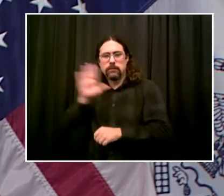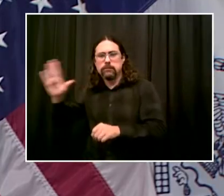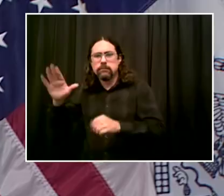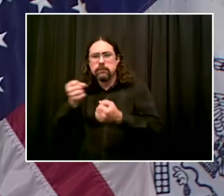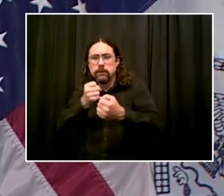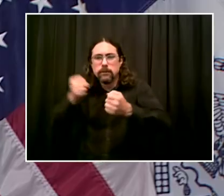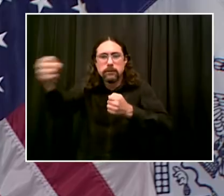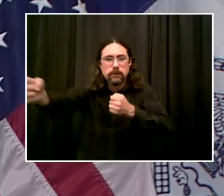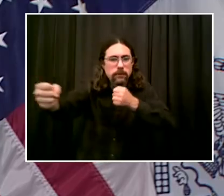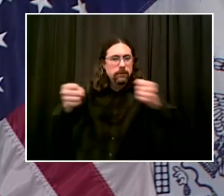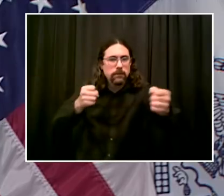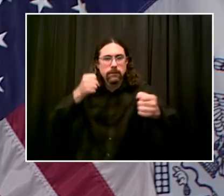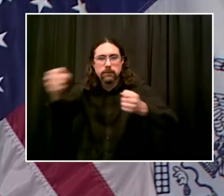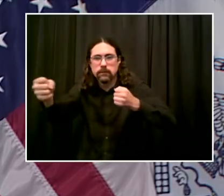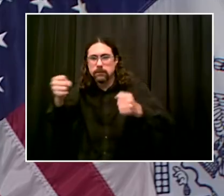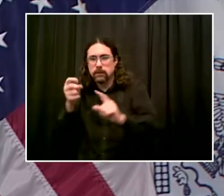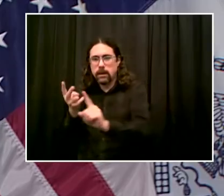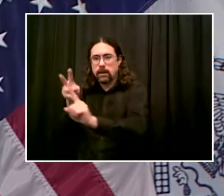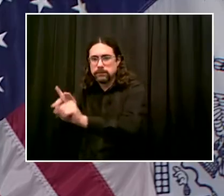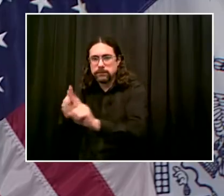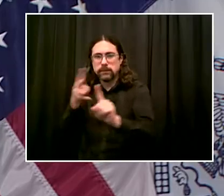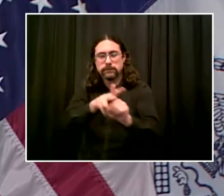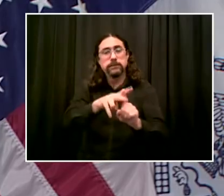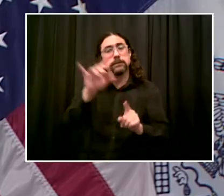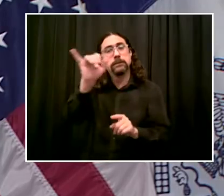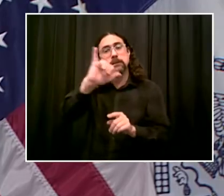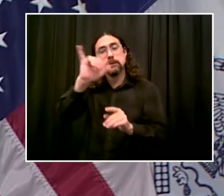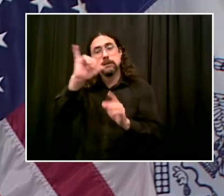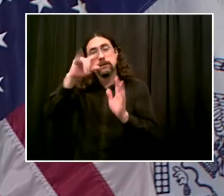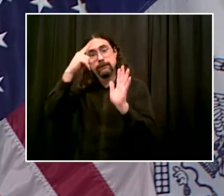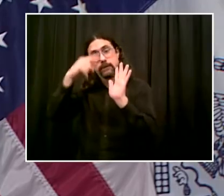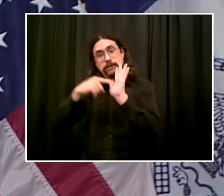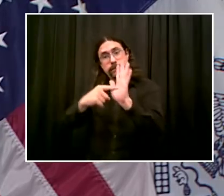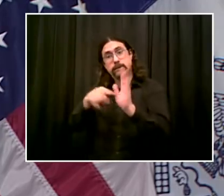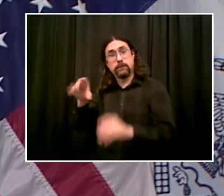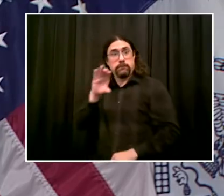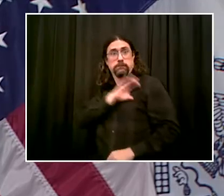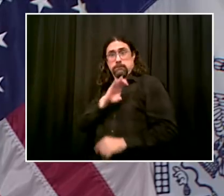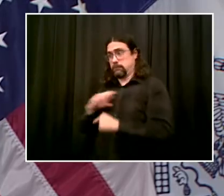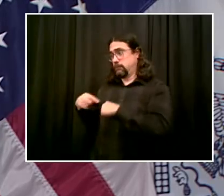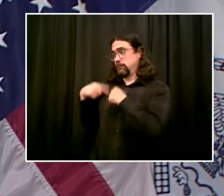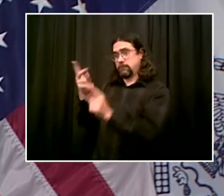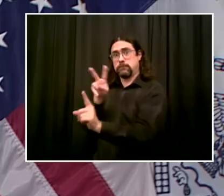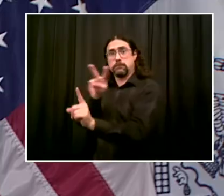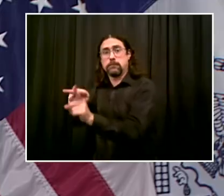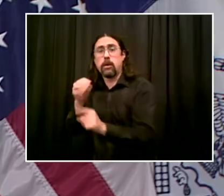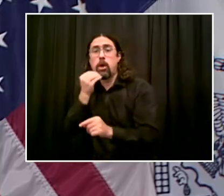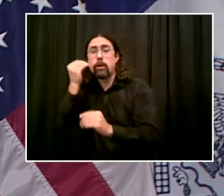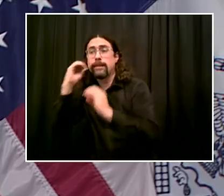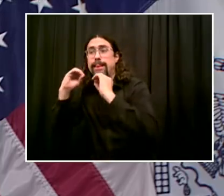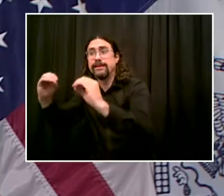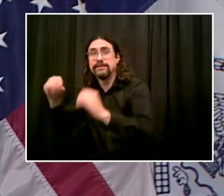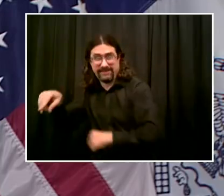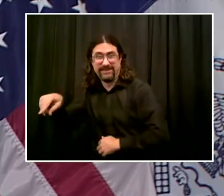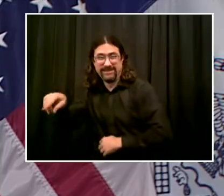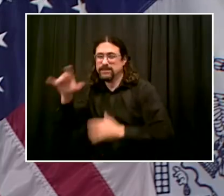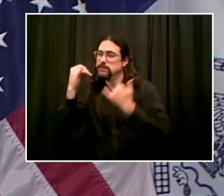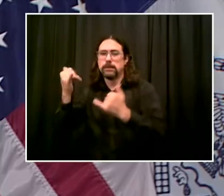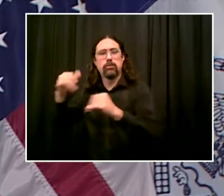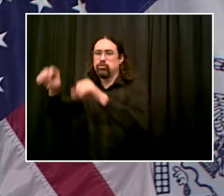WILL CHANGE. WE CAN ME AKIT WORK . IT WON'T BE EASY AND WE ARE ASKING A LOT OF THE NYPD. BUT,